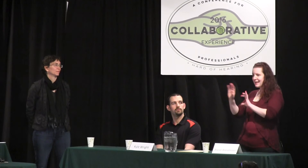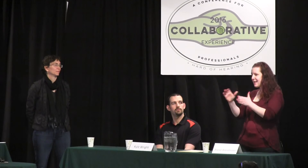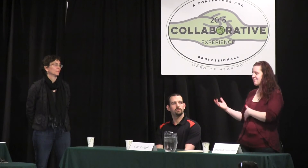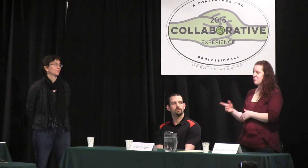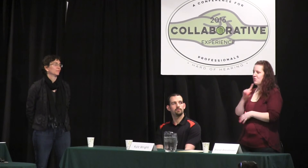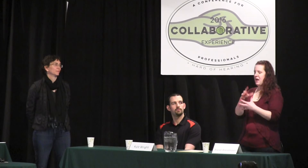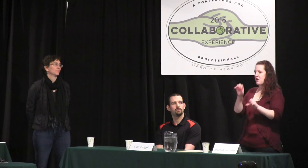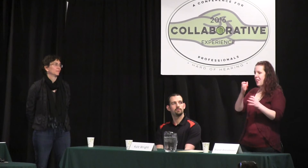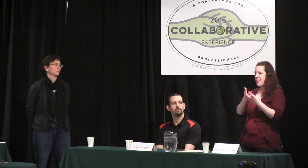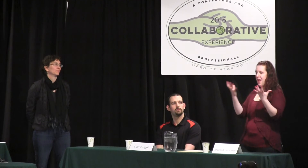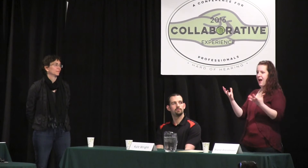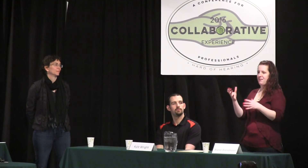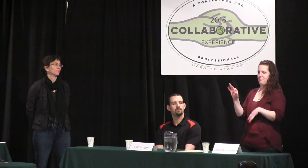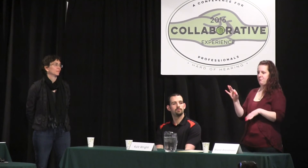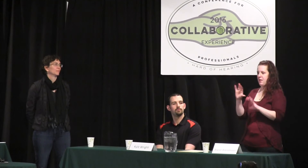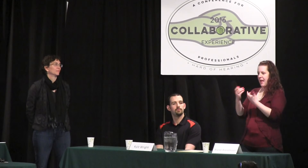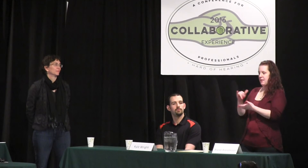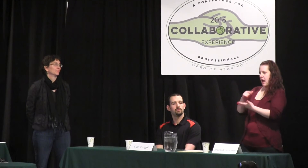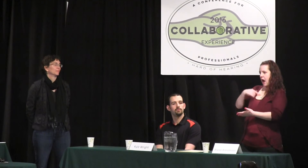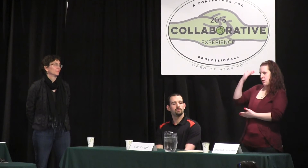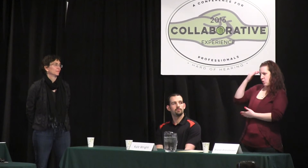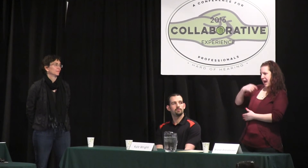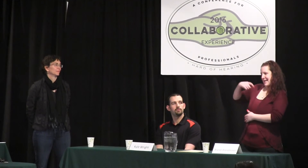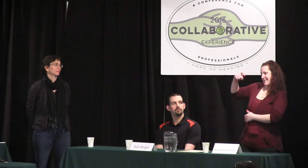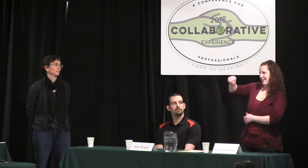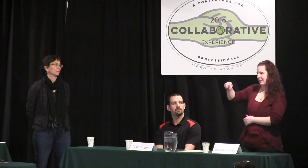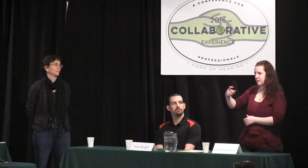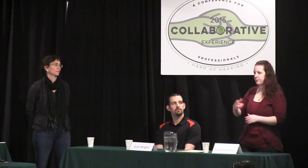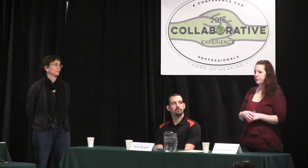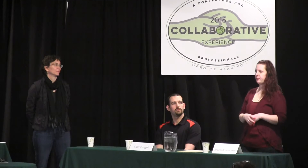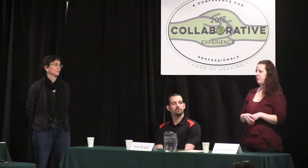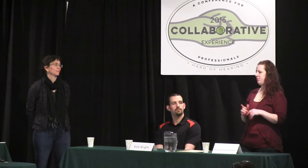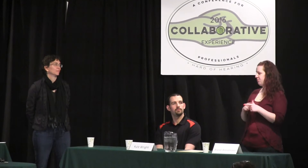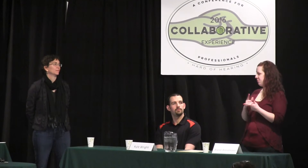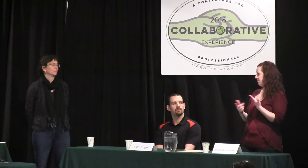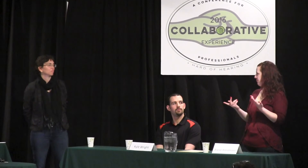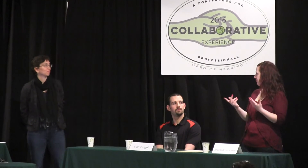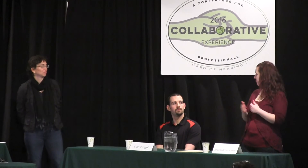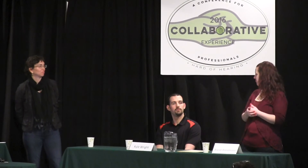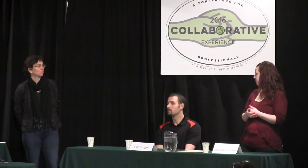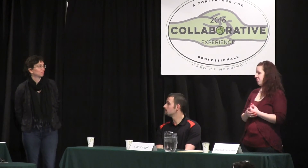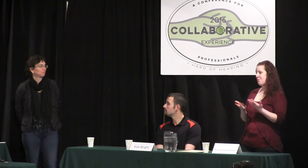and just taking math classes and everything. And that's kind of, you know, I knew that I needed that,